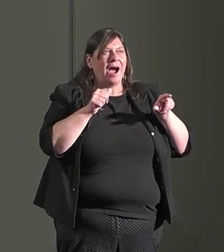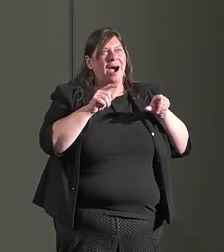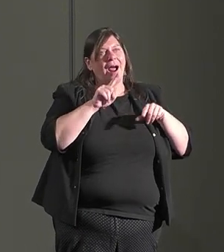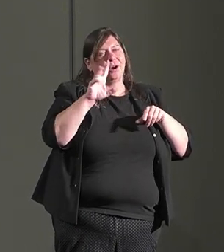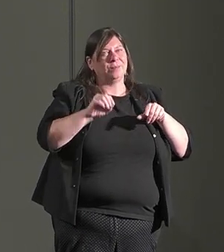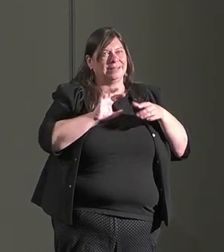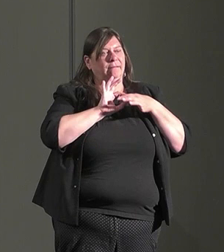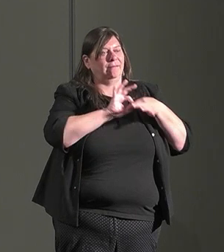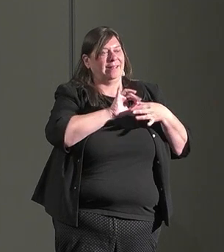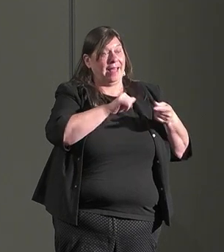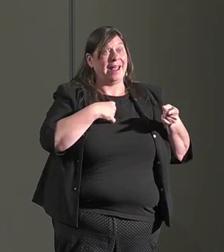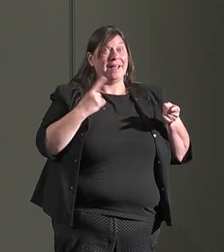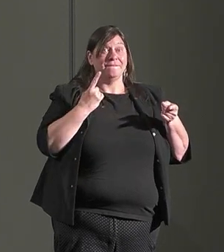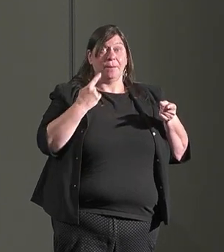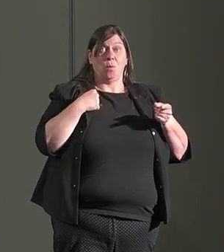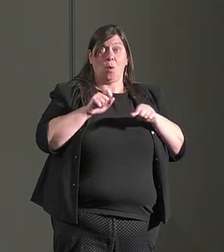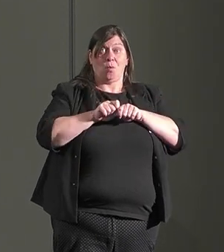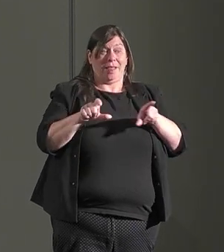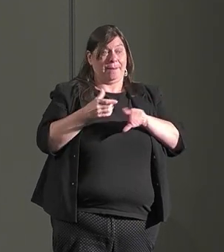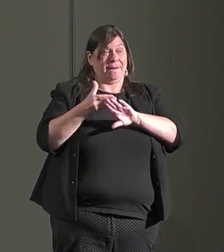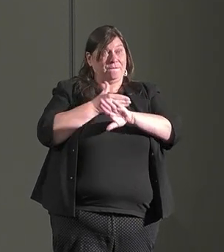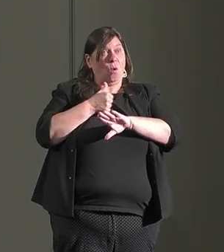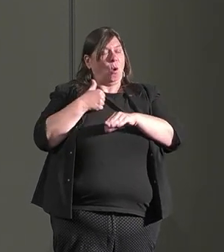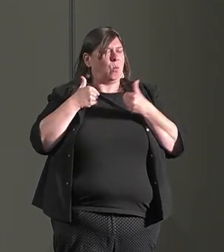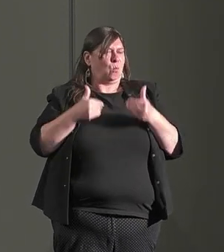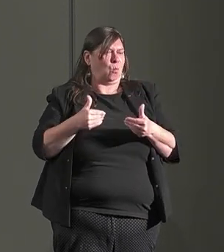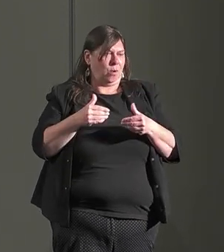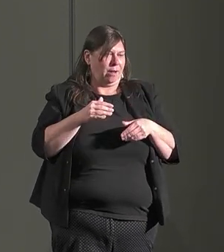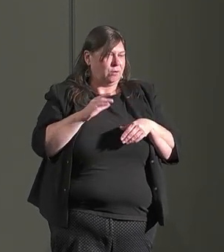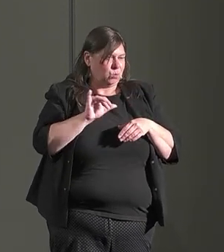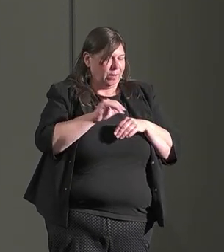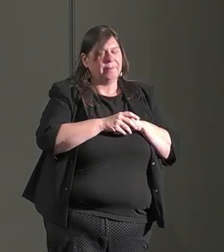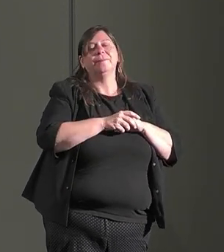we have something we want to release before we could do so. They have shared tracking